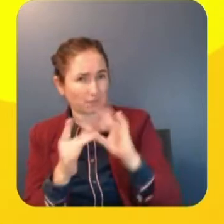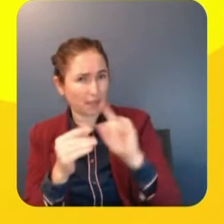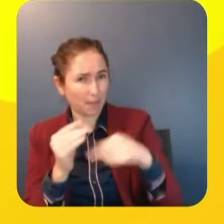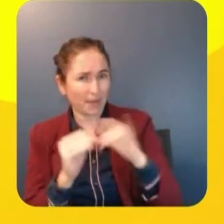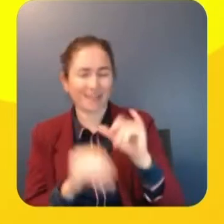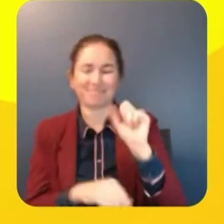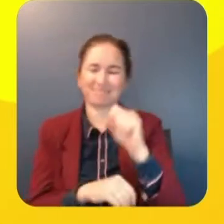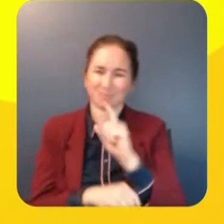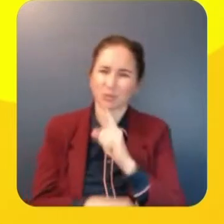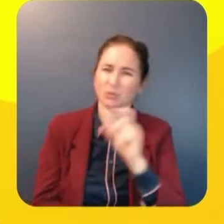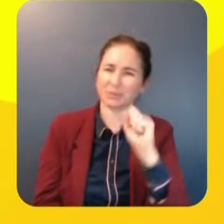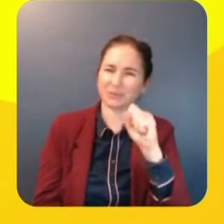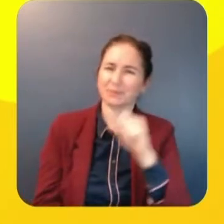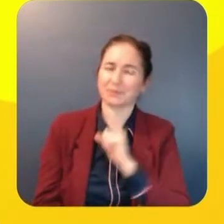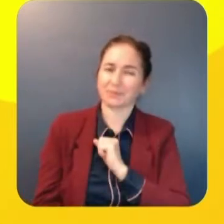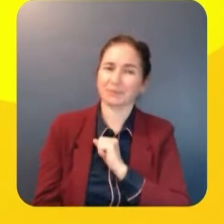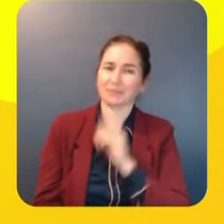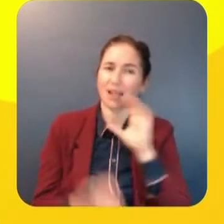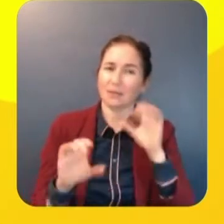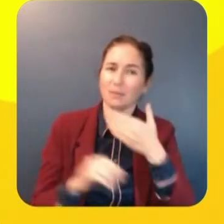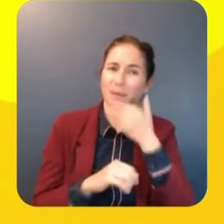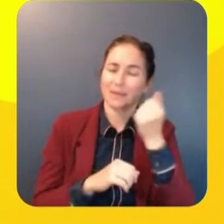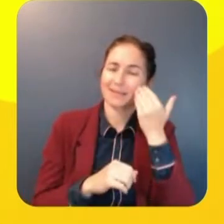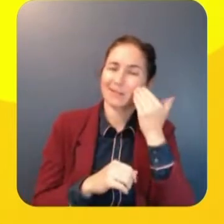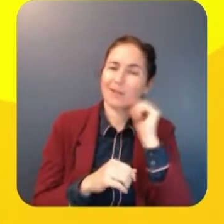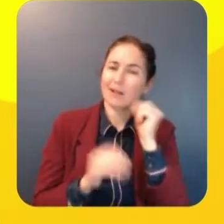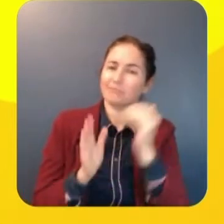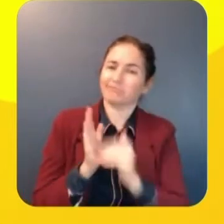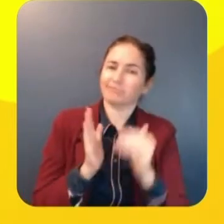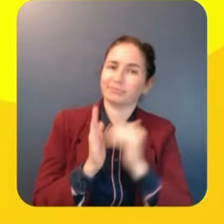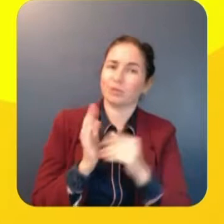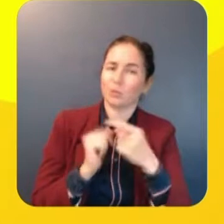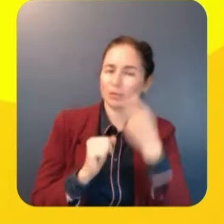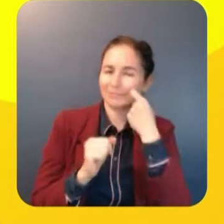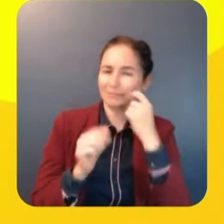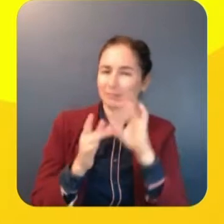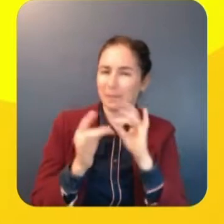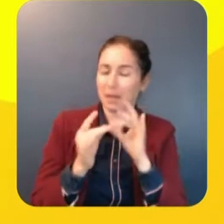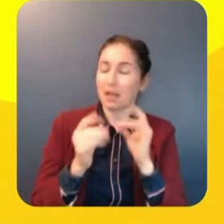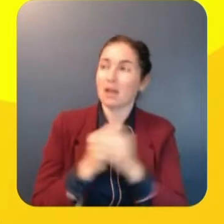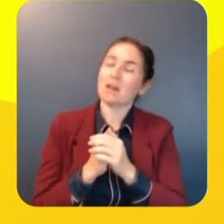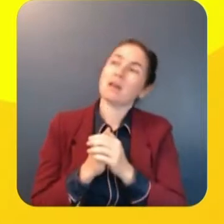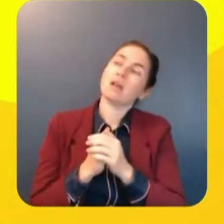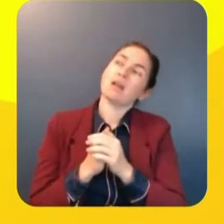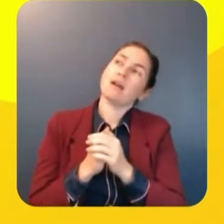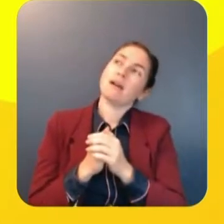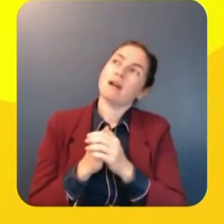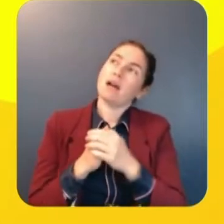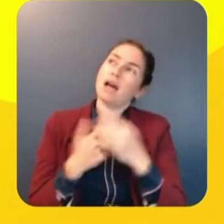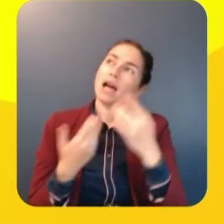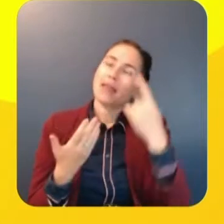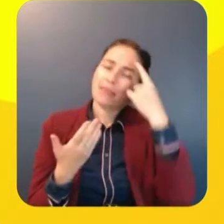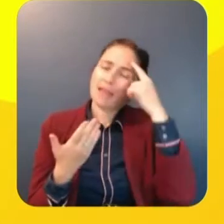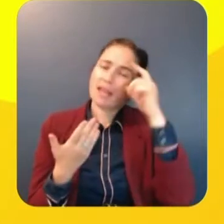And I do my best not to be redundant with both, but I love the question of our challenge.